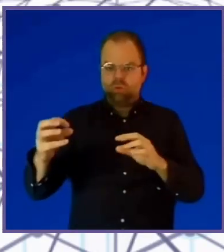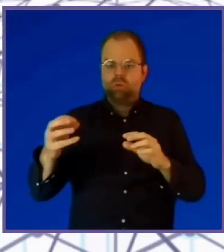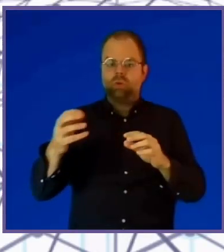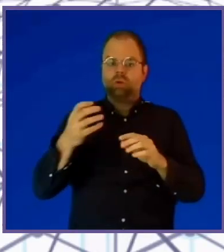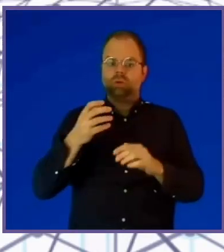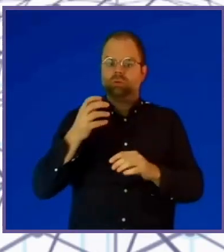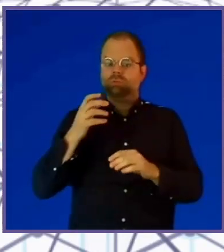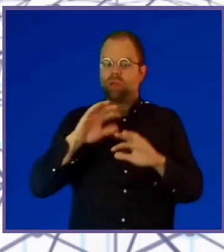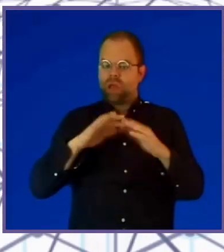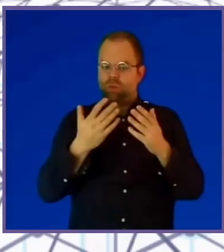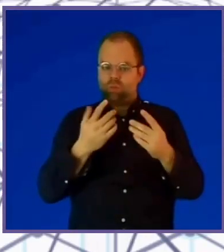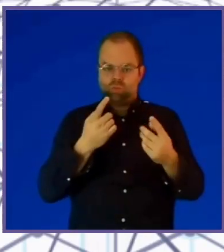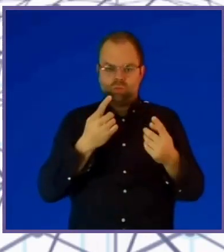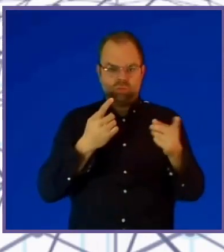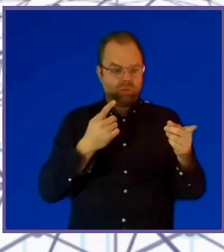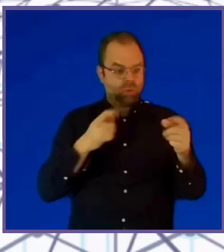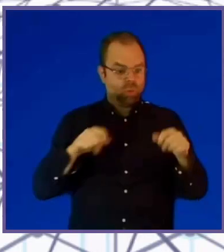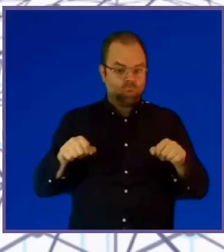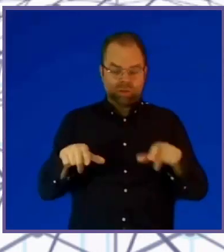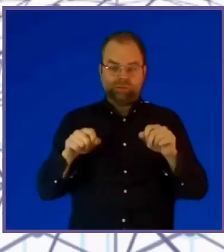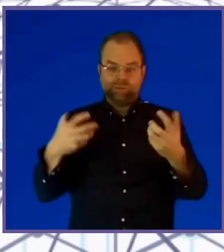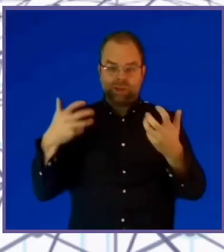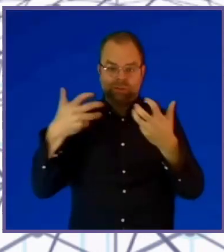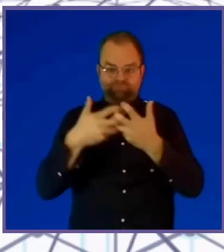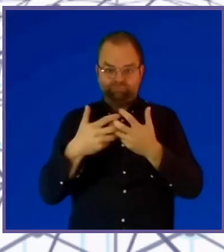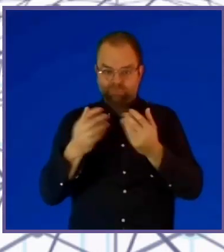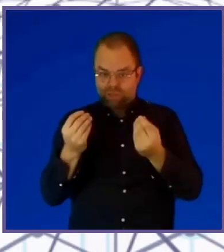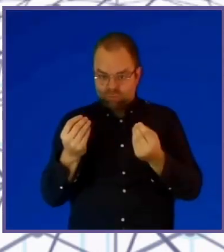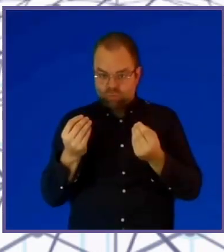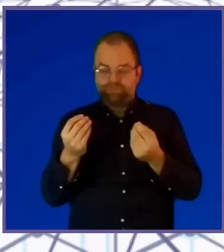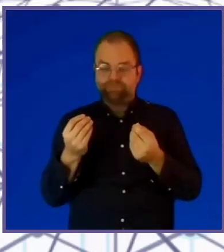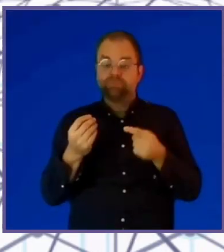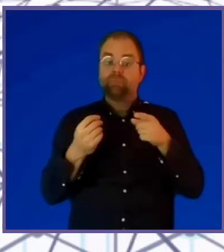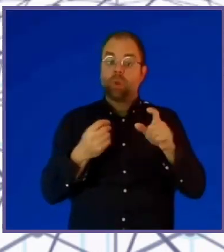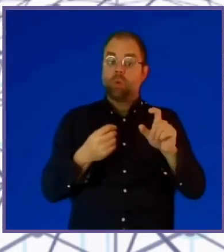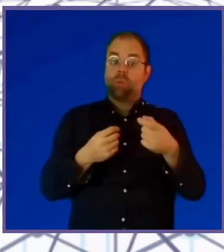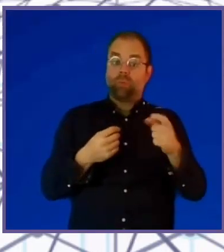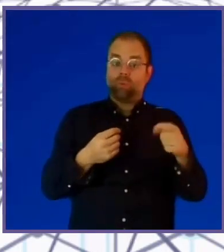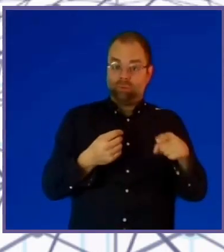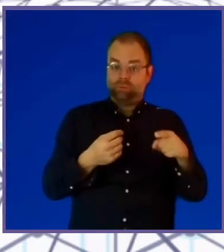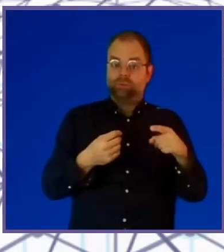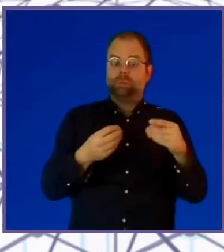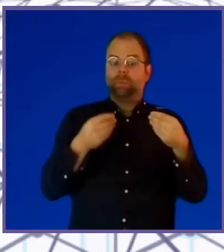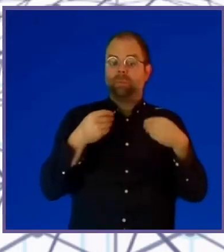important to maintain functionality of the wheelchair to ensure its safety and durability.